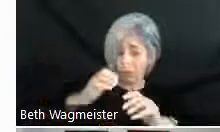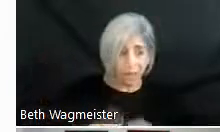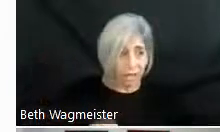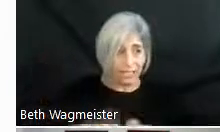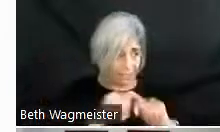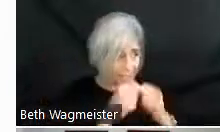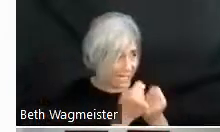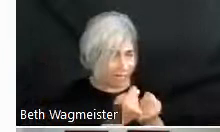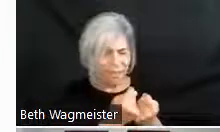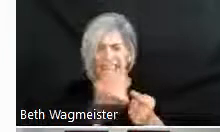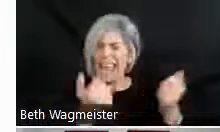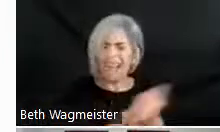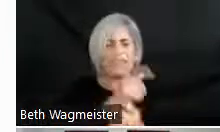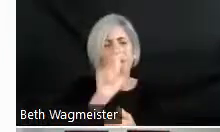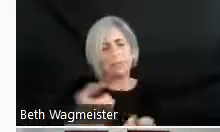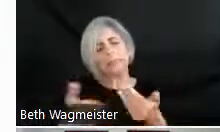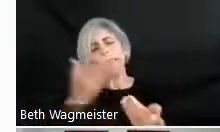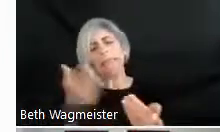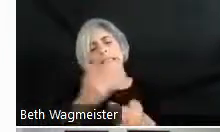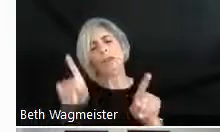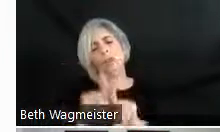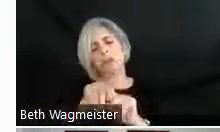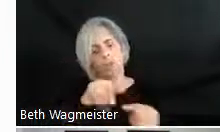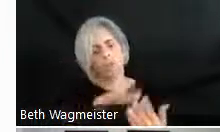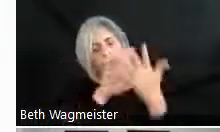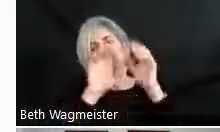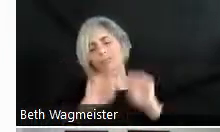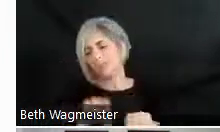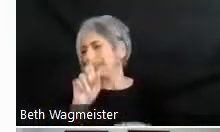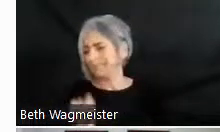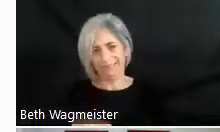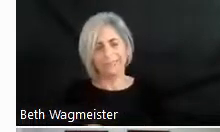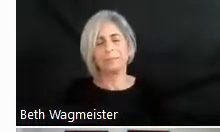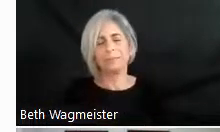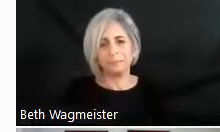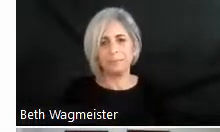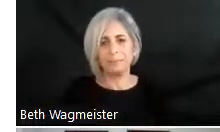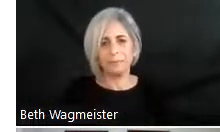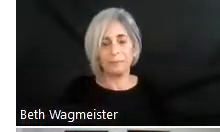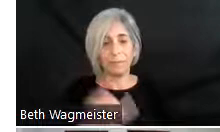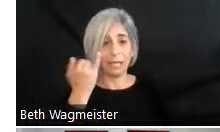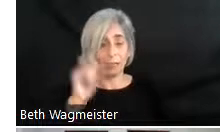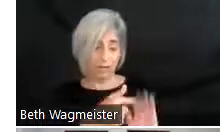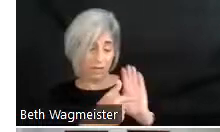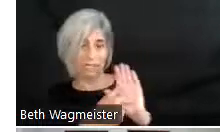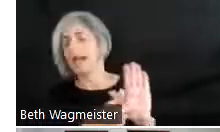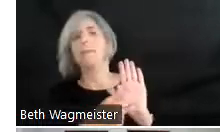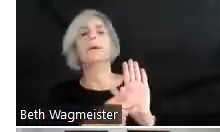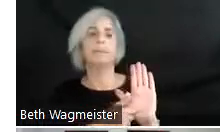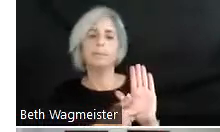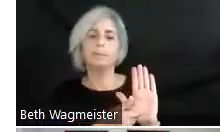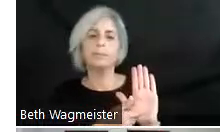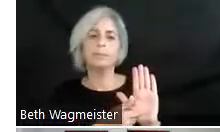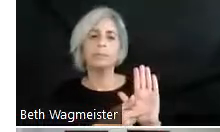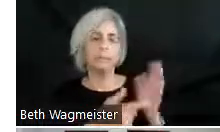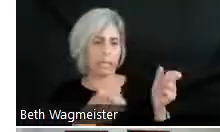Everything needs to be easy and approachable. If we need examples in complications, we need